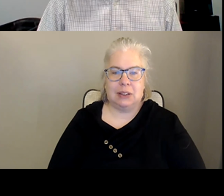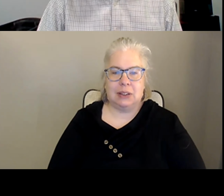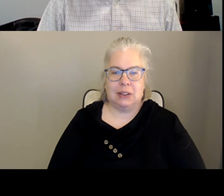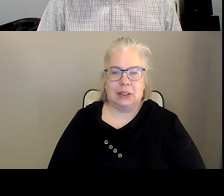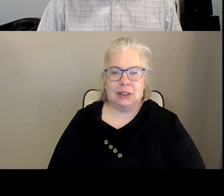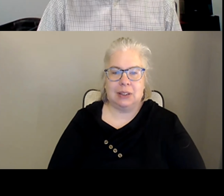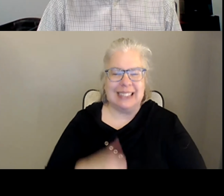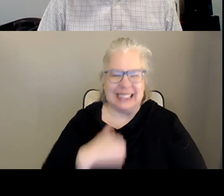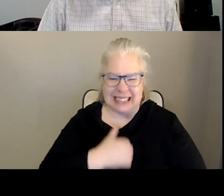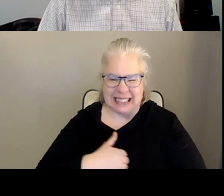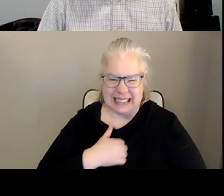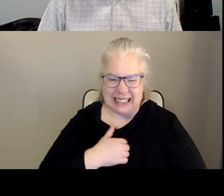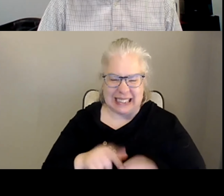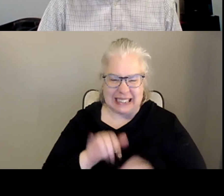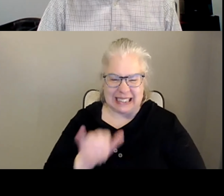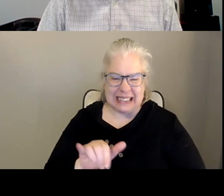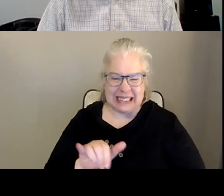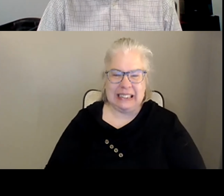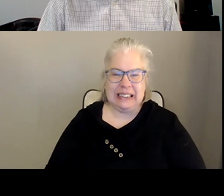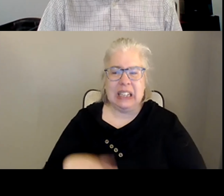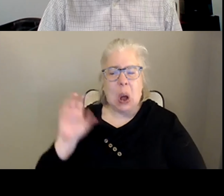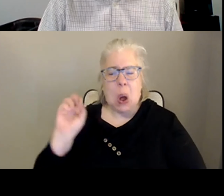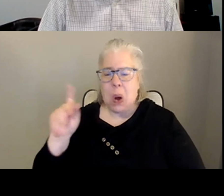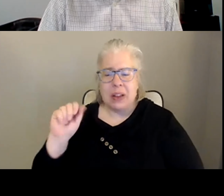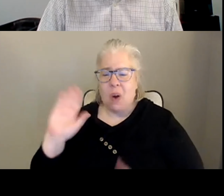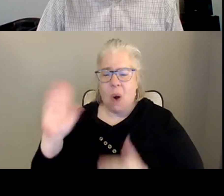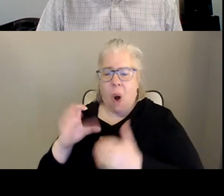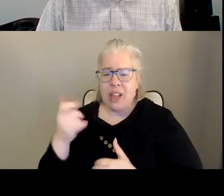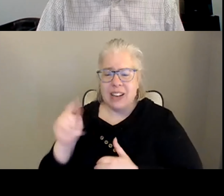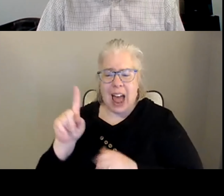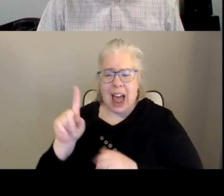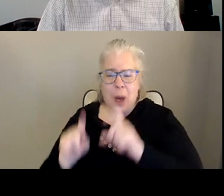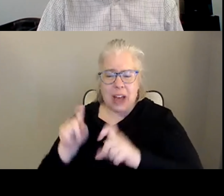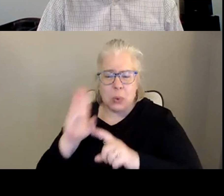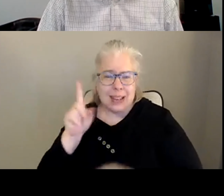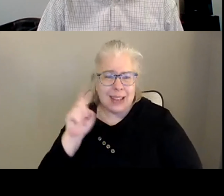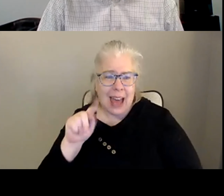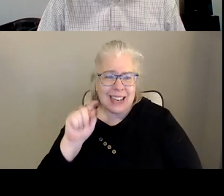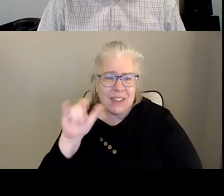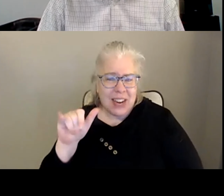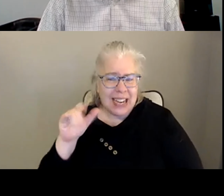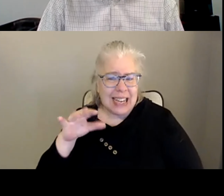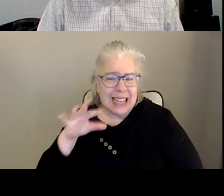Sorry about that. It's okay. All the chat questions are going to be is that Tiffany's cat or what happened?